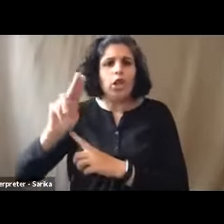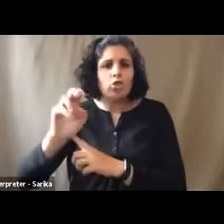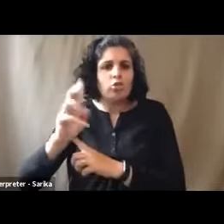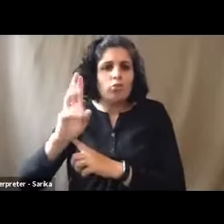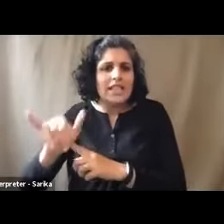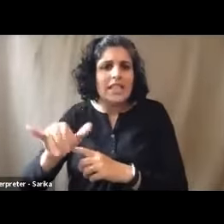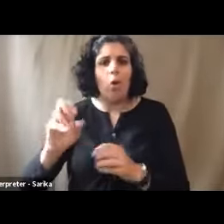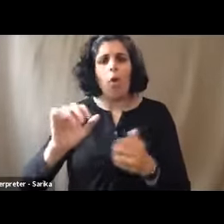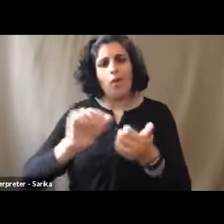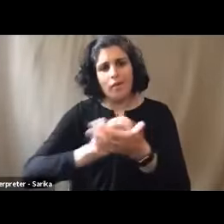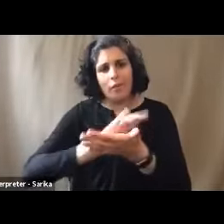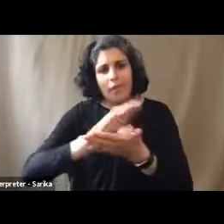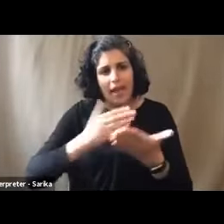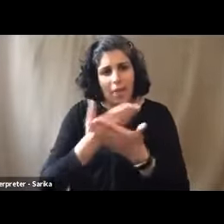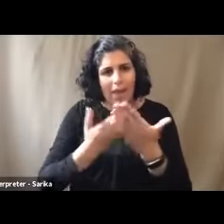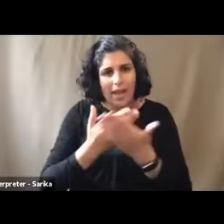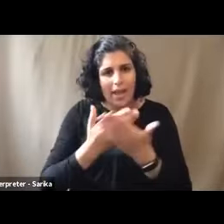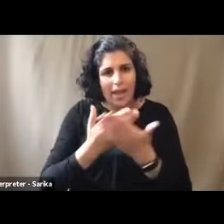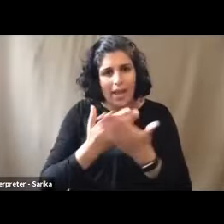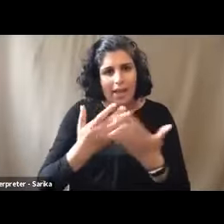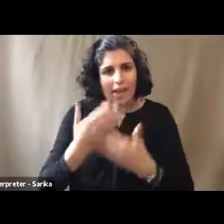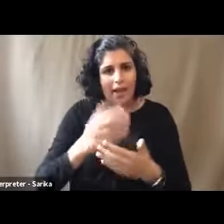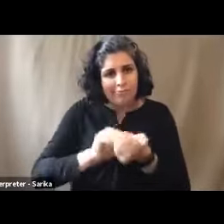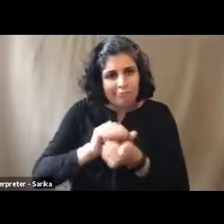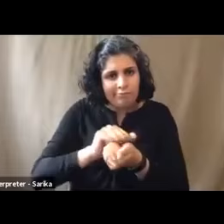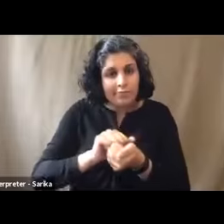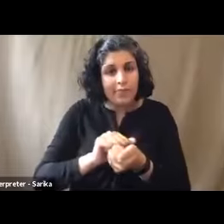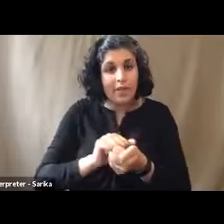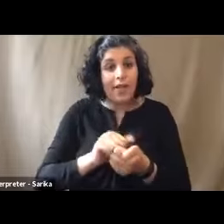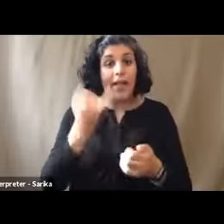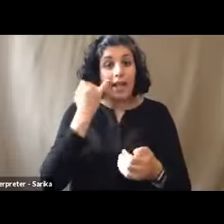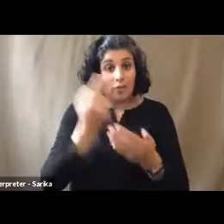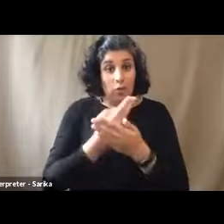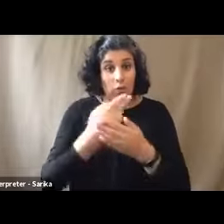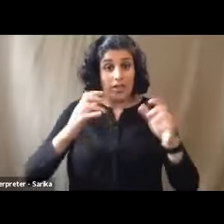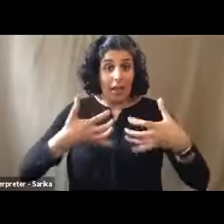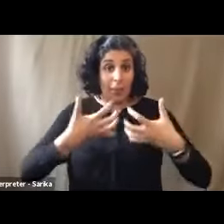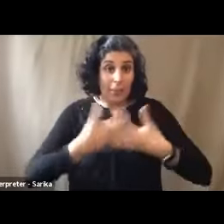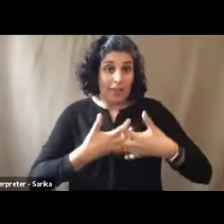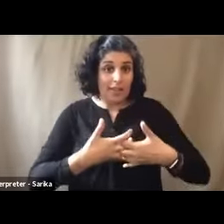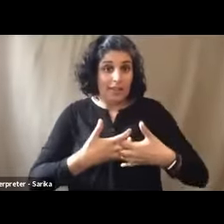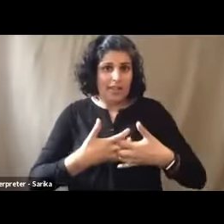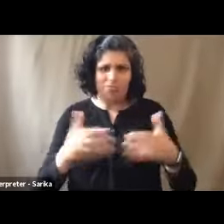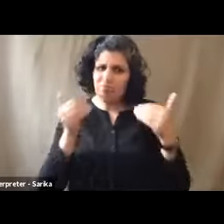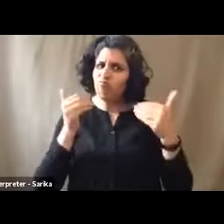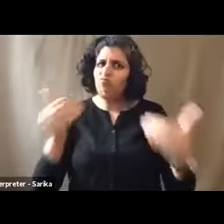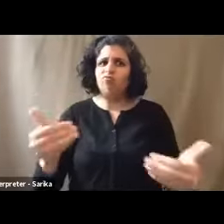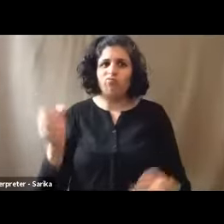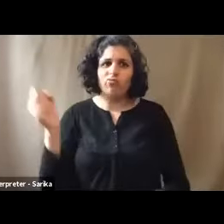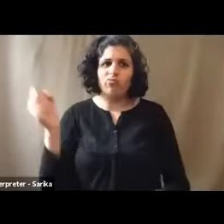If using a washing machine, don't be afraid to wash your mask along with your regular laundry.